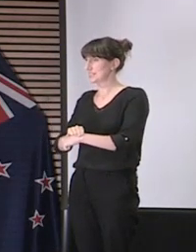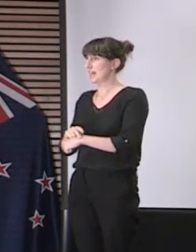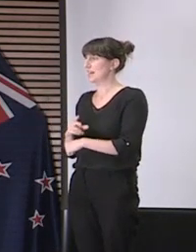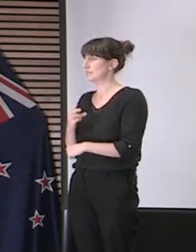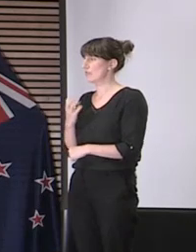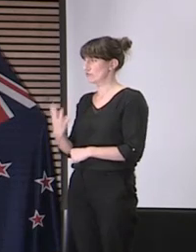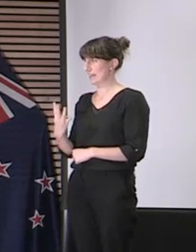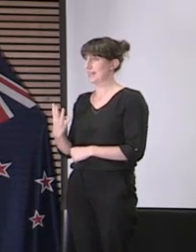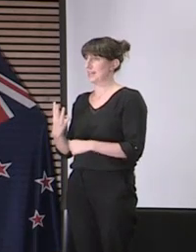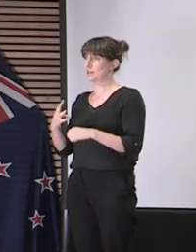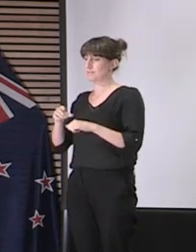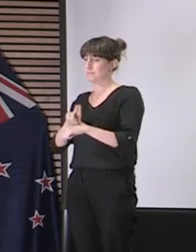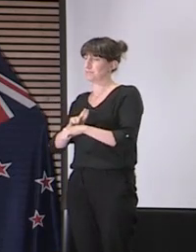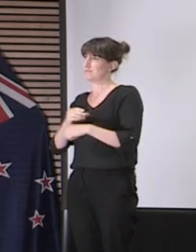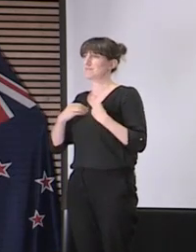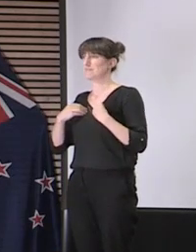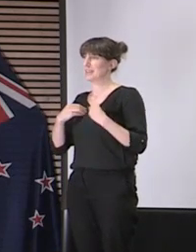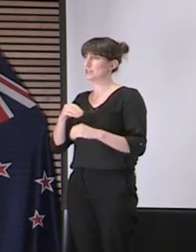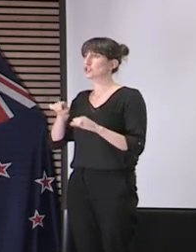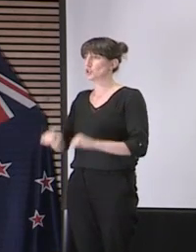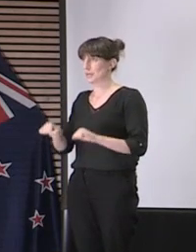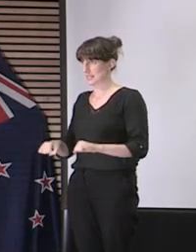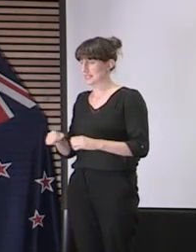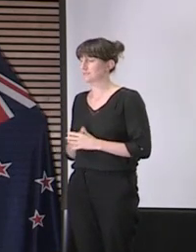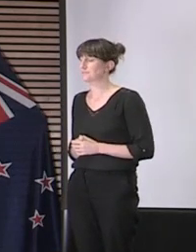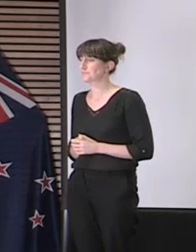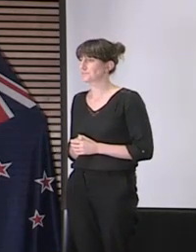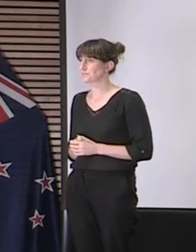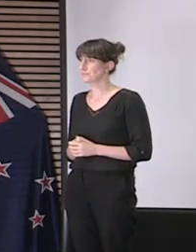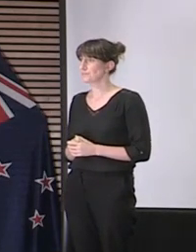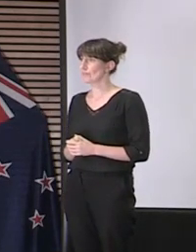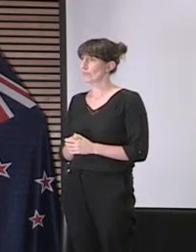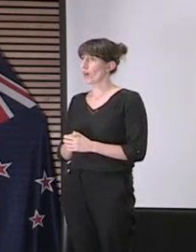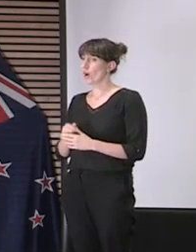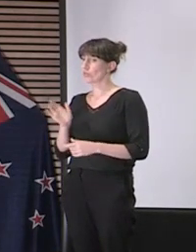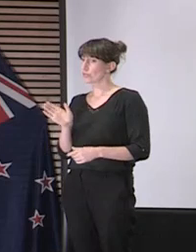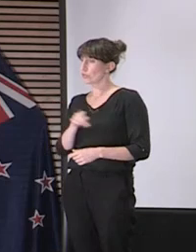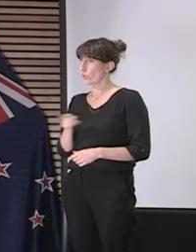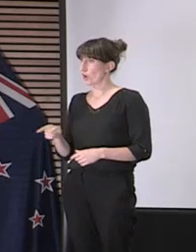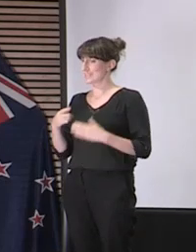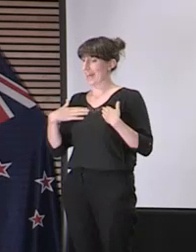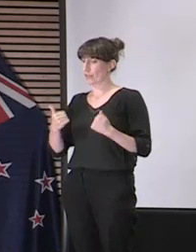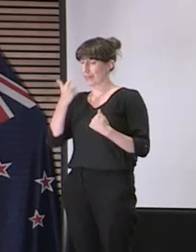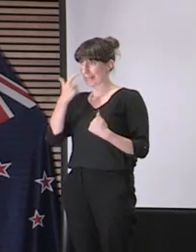administrative-related roles, there are 7 doctors and 3 medical students. We do know,